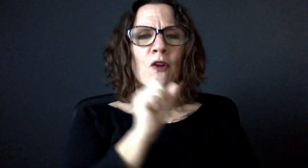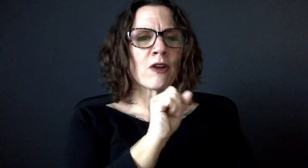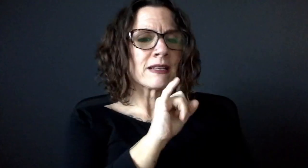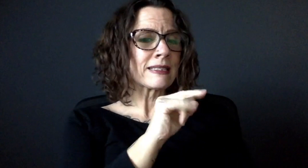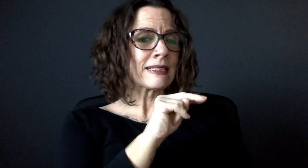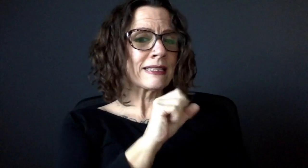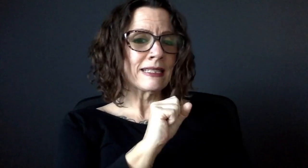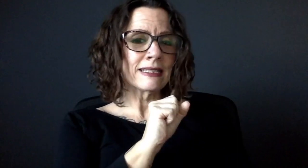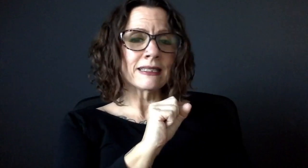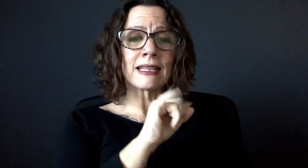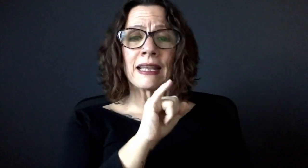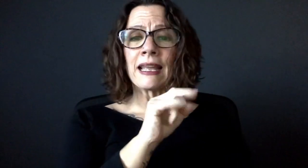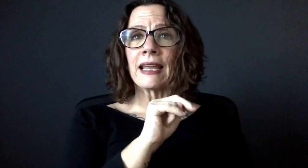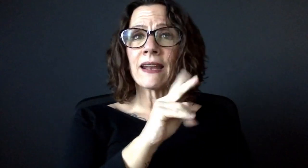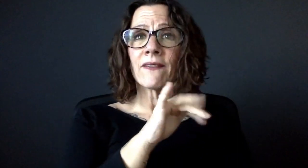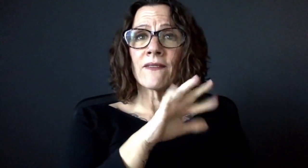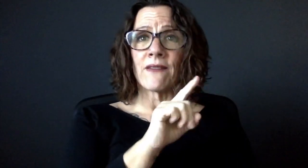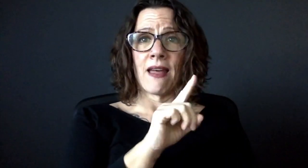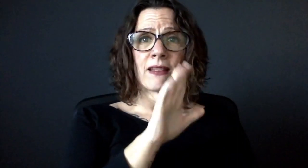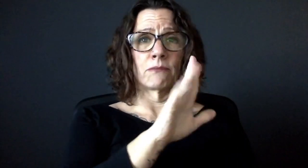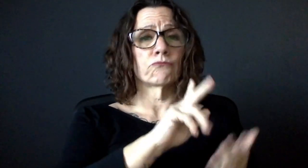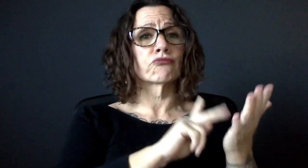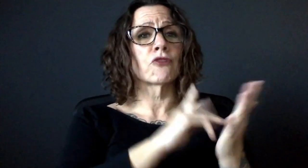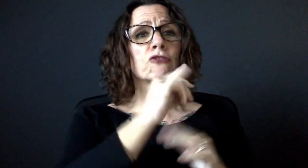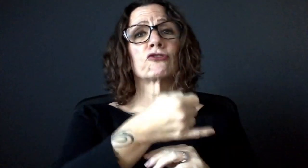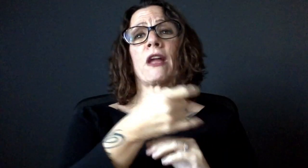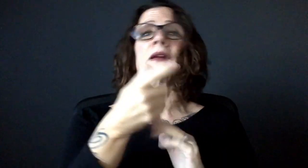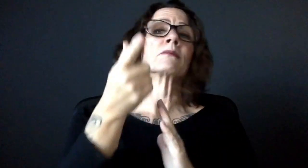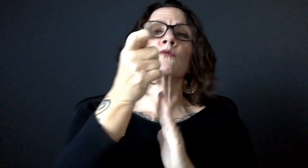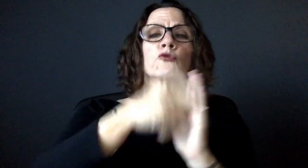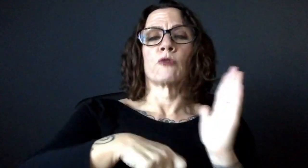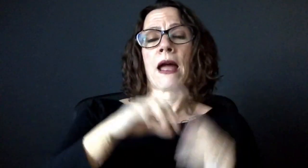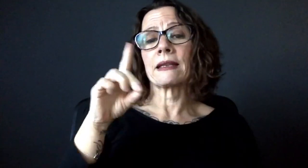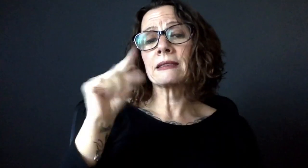as a good draft for the upcoming Sins Invalid project writing